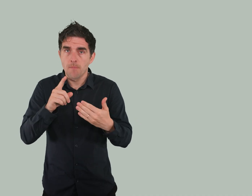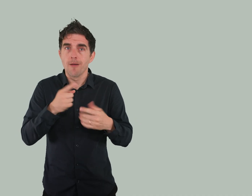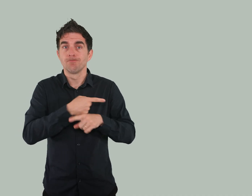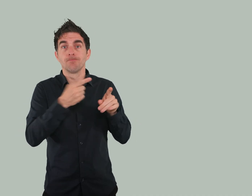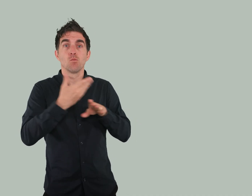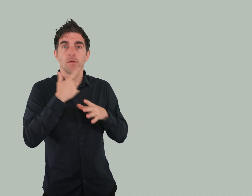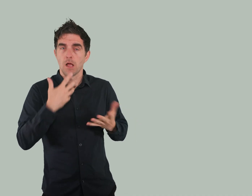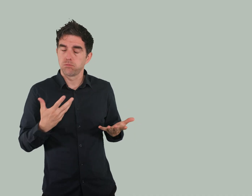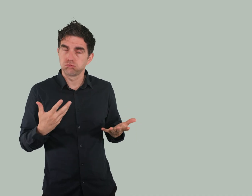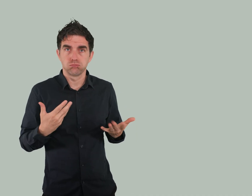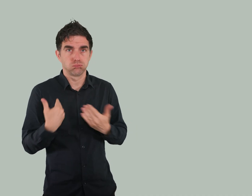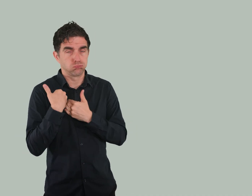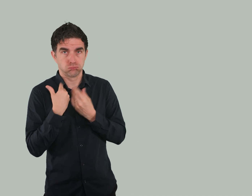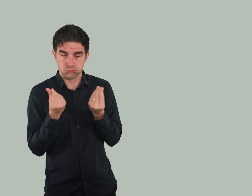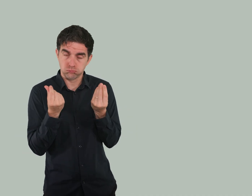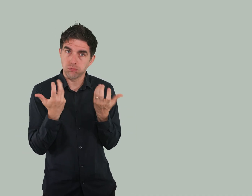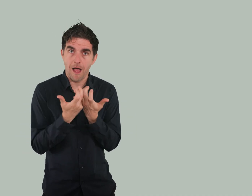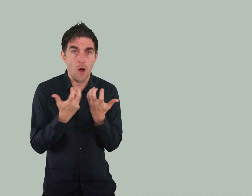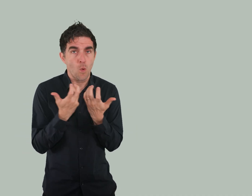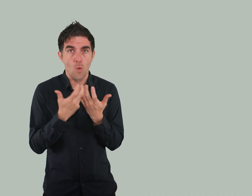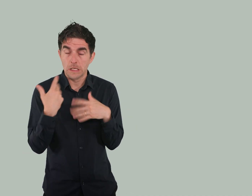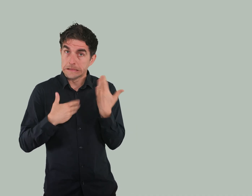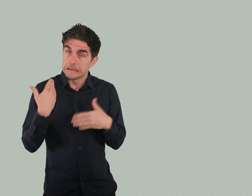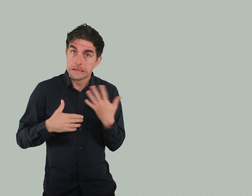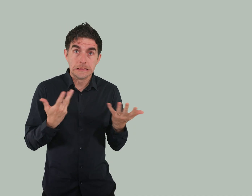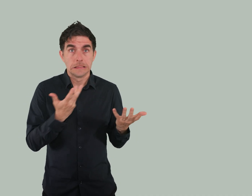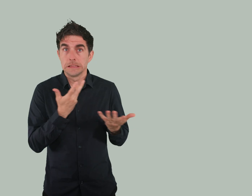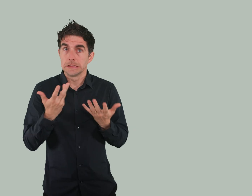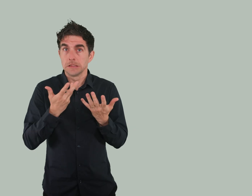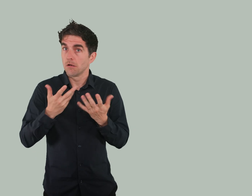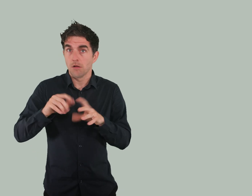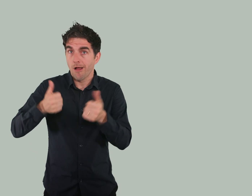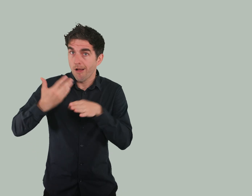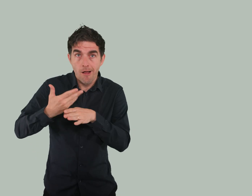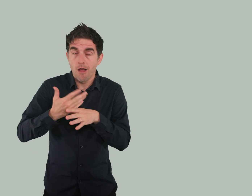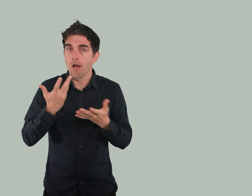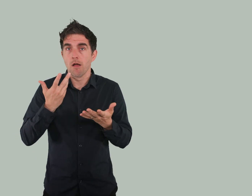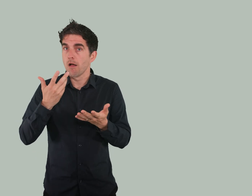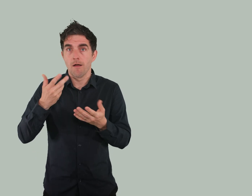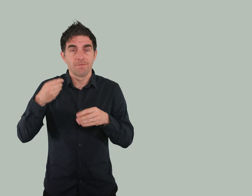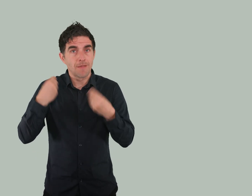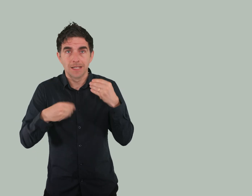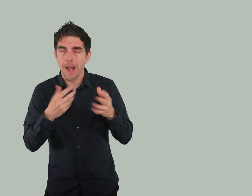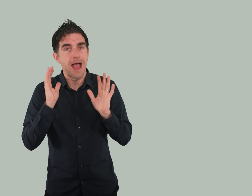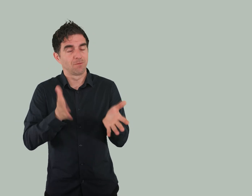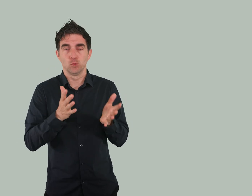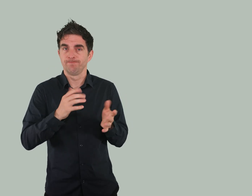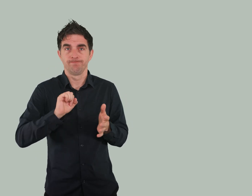were seen by some employers as increasing the burden of managing underperformance and reducing flexibility,